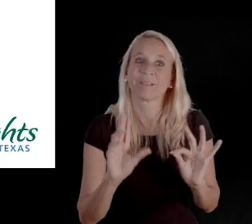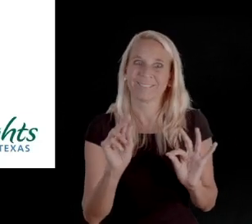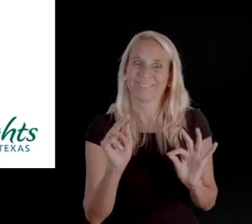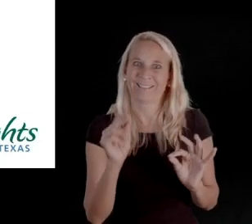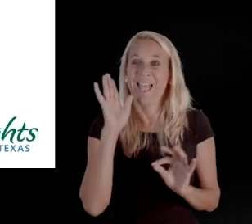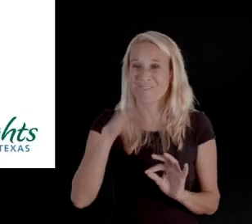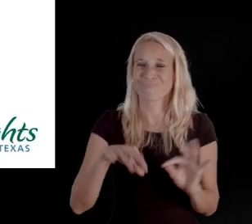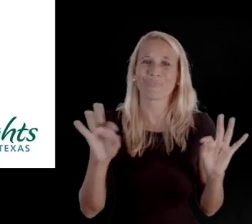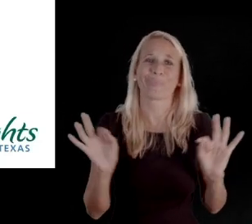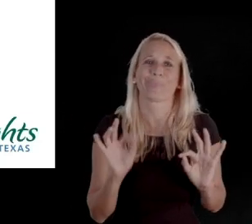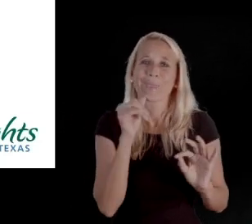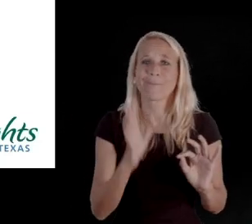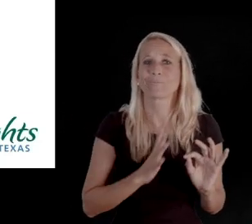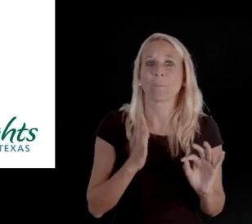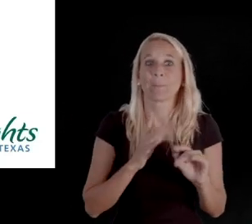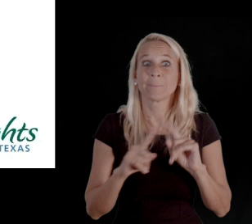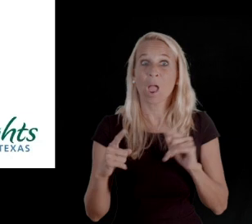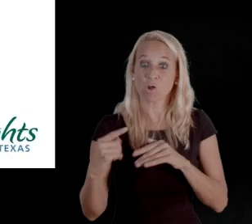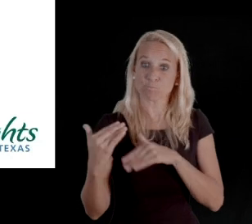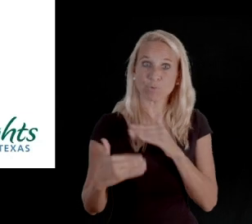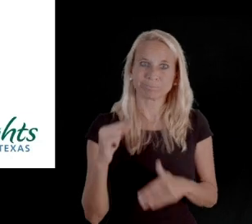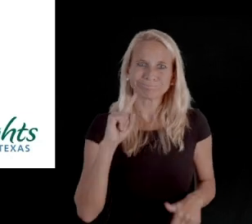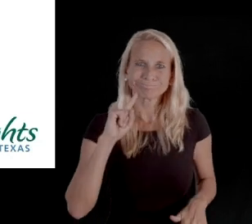It does follow a process, but it is informal